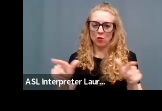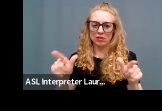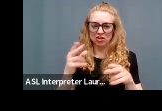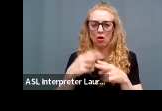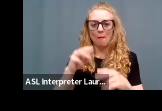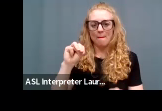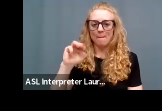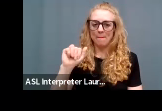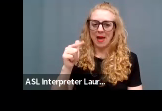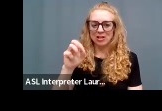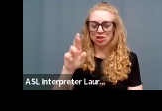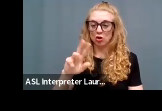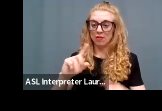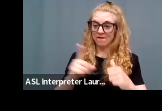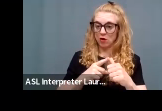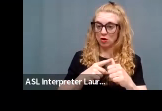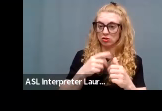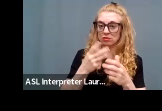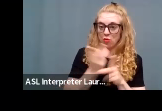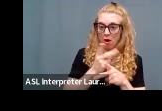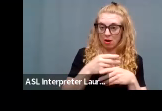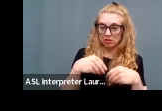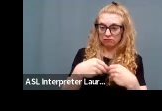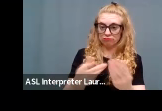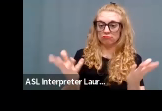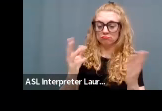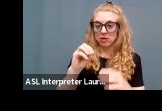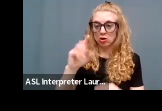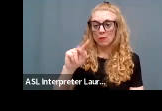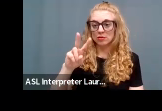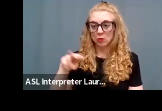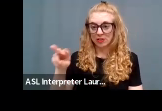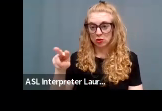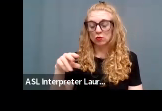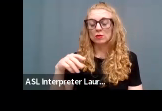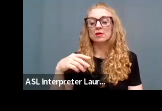first product started rolling out in October of 22 and over the next couple of years we're going to